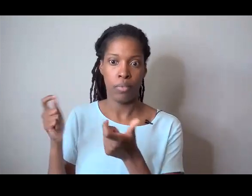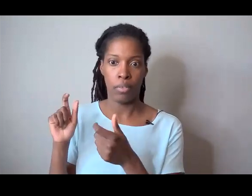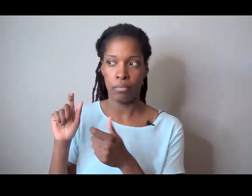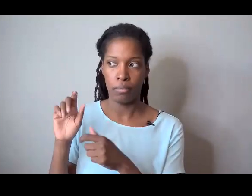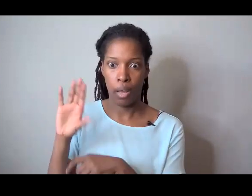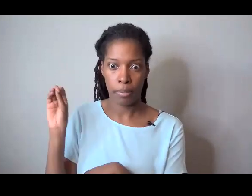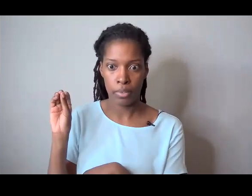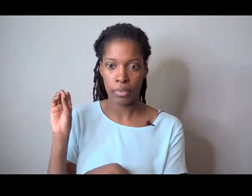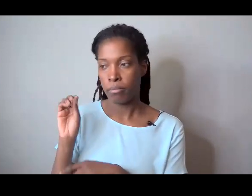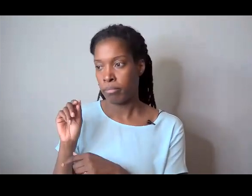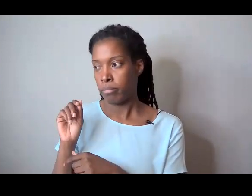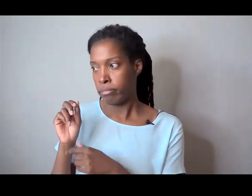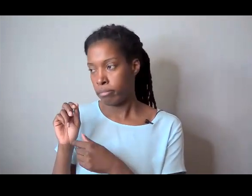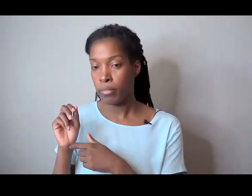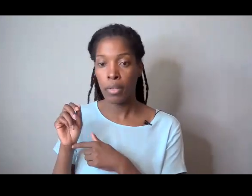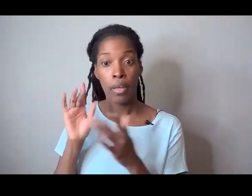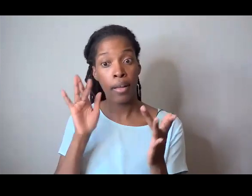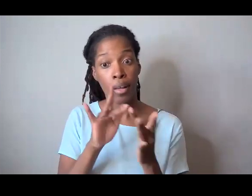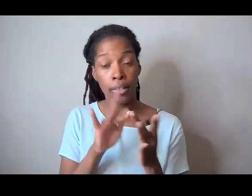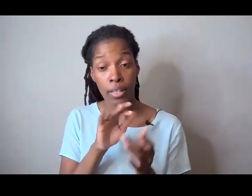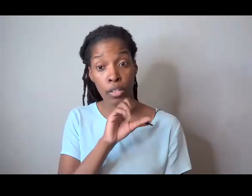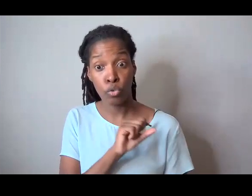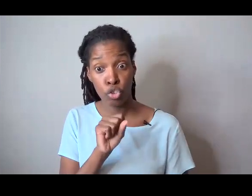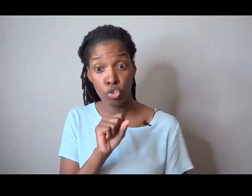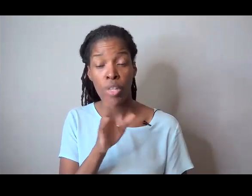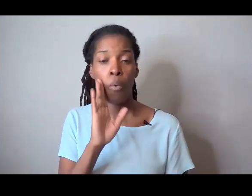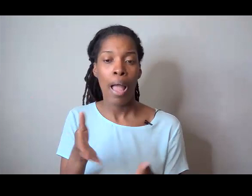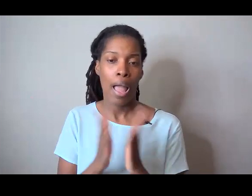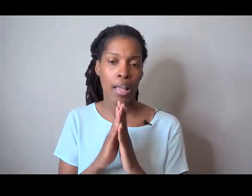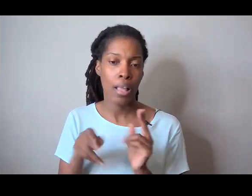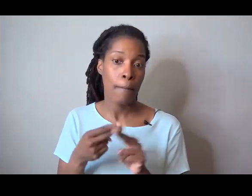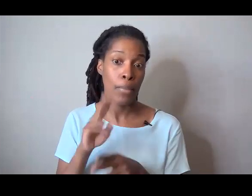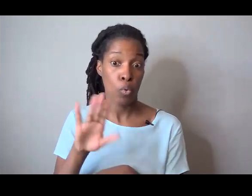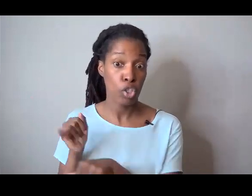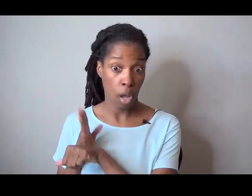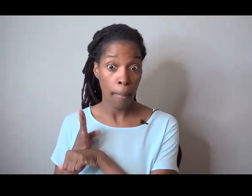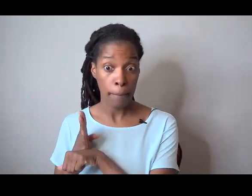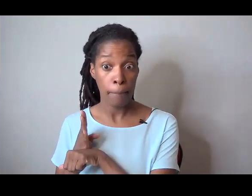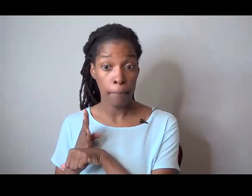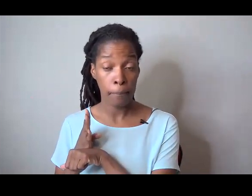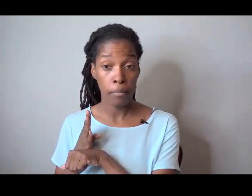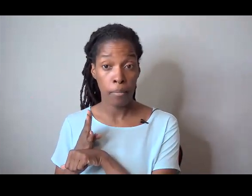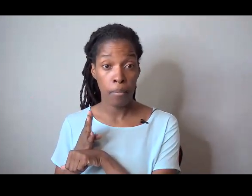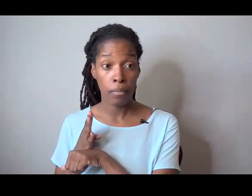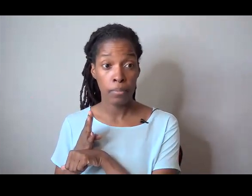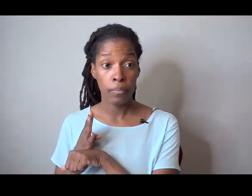they want to know some details about the job. So similar kind of thing happens when you're self-employed